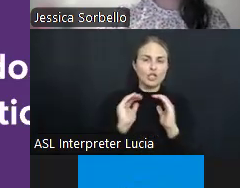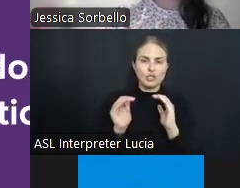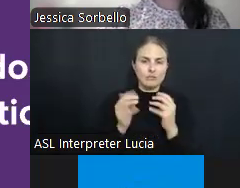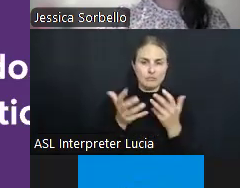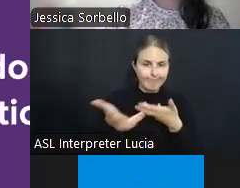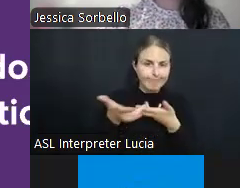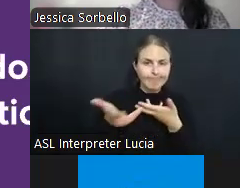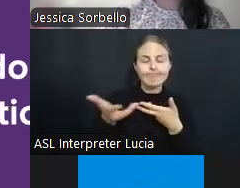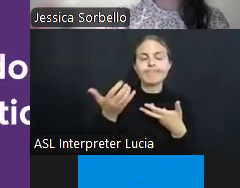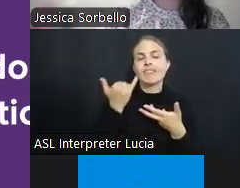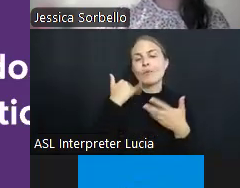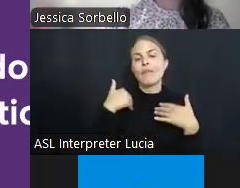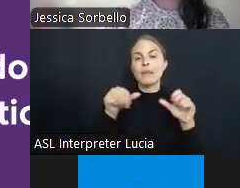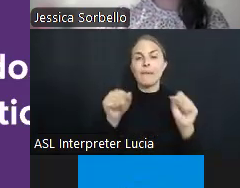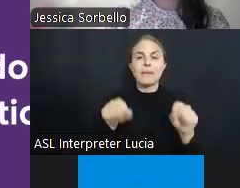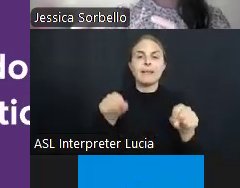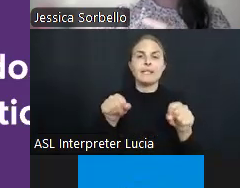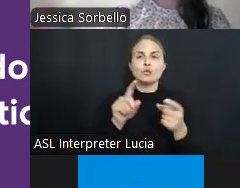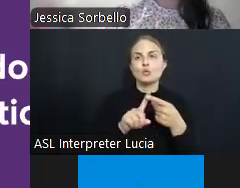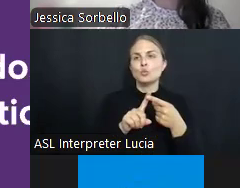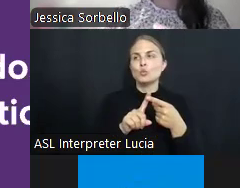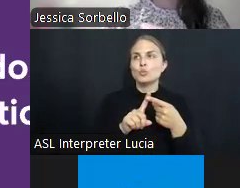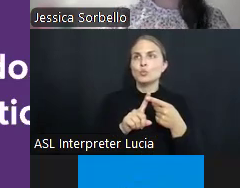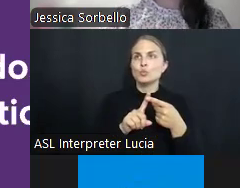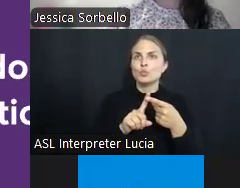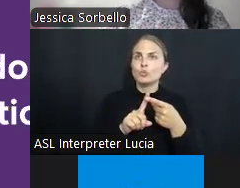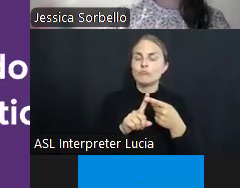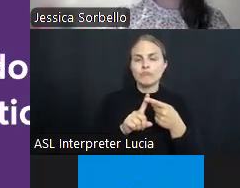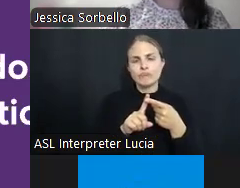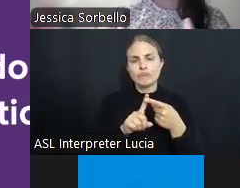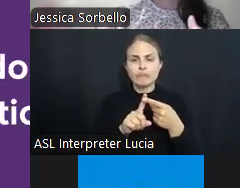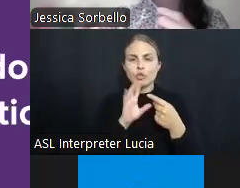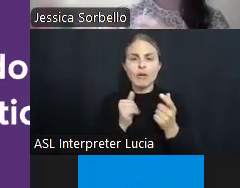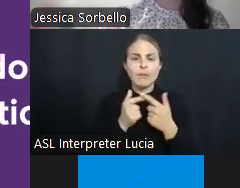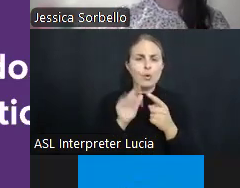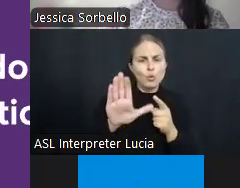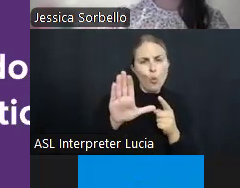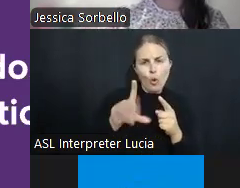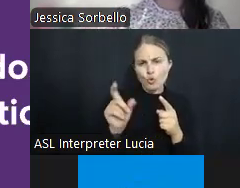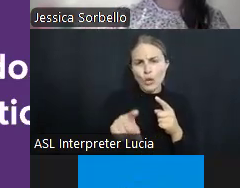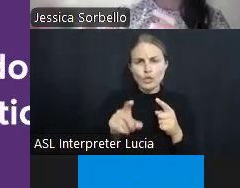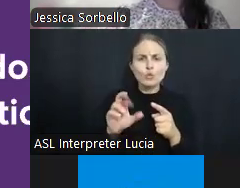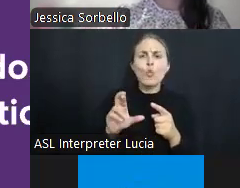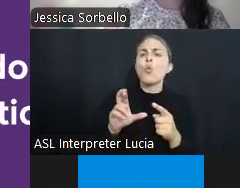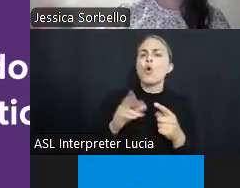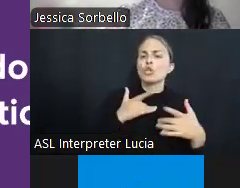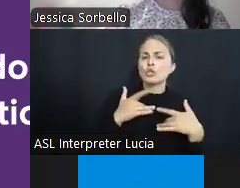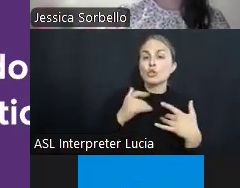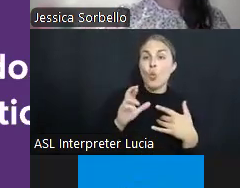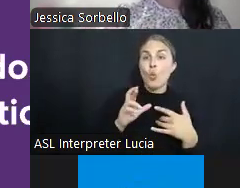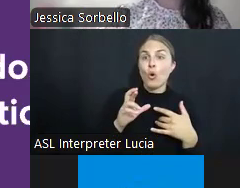and sometimes even client cases in real time. So, truly don't hesitate. You know, I joke on most of these that I